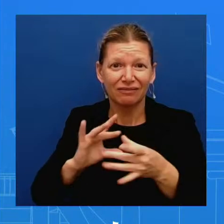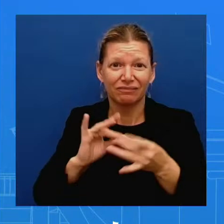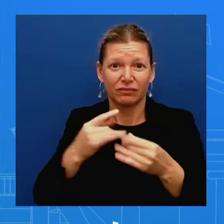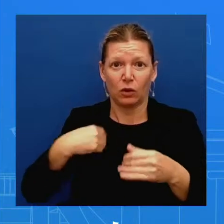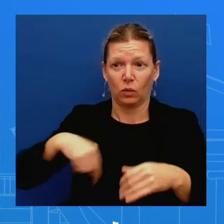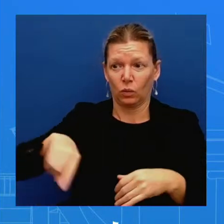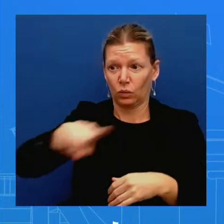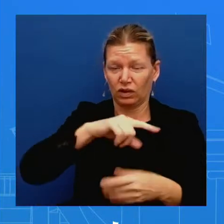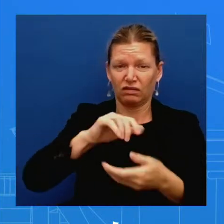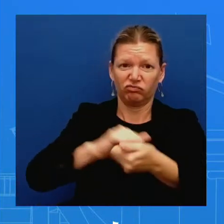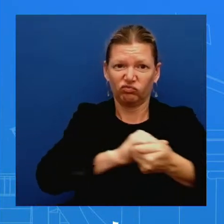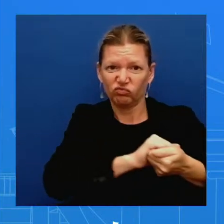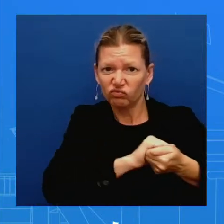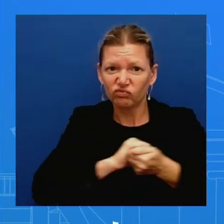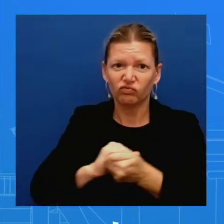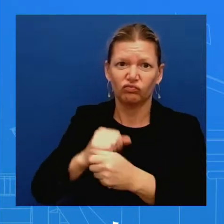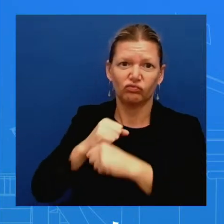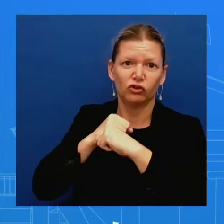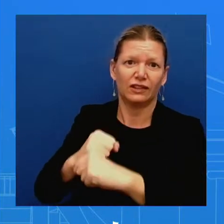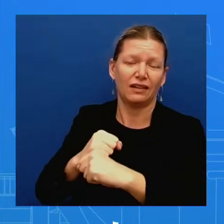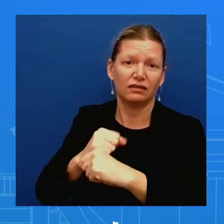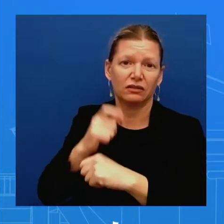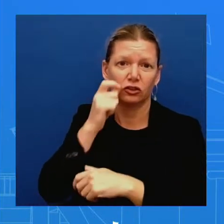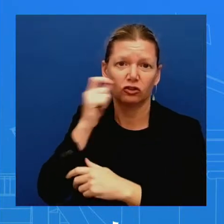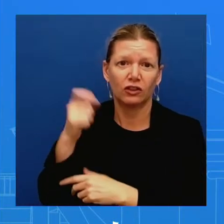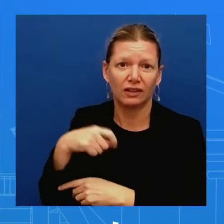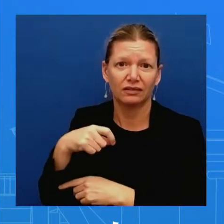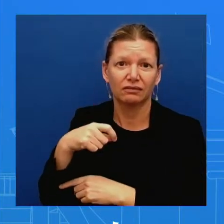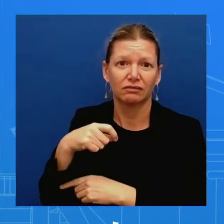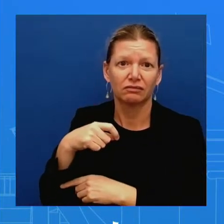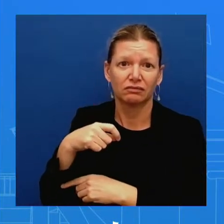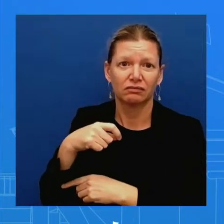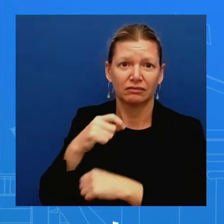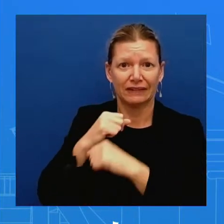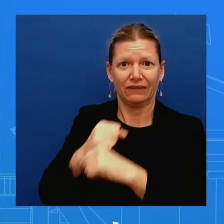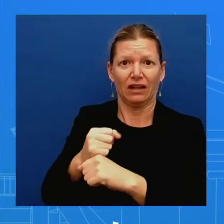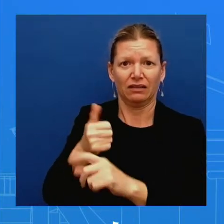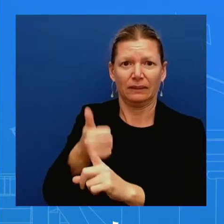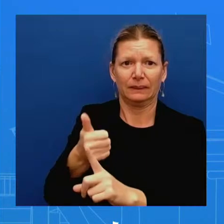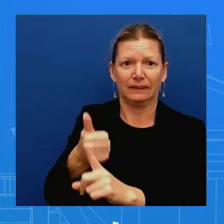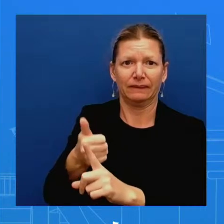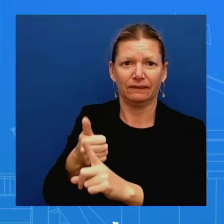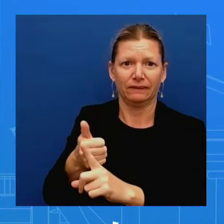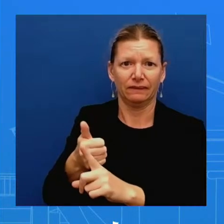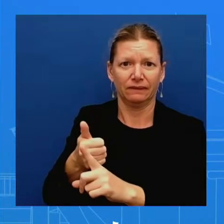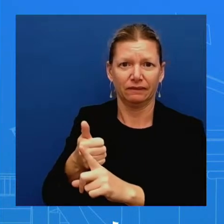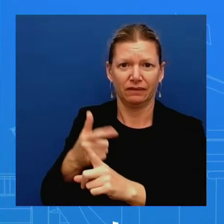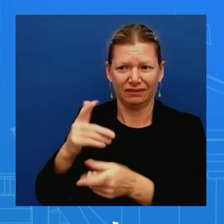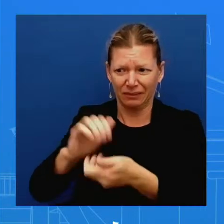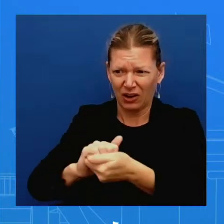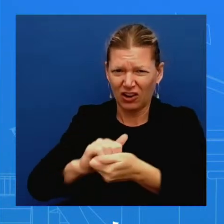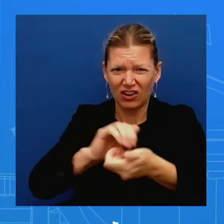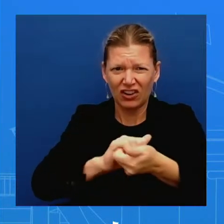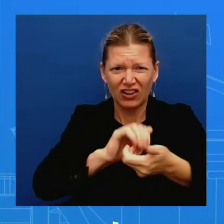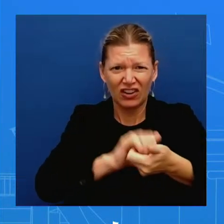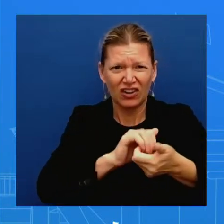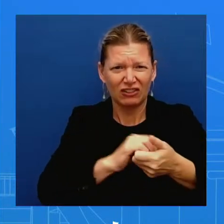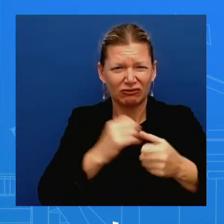We're -- we're talking about partners and allies here who mount a pretty -- a pretty strong -- a pretty strong force here in saying